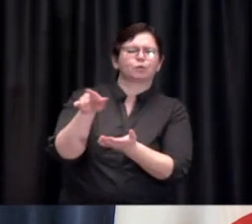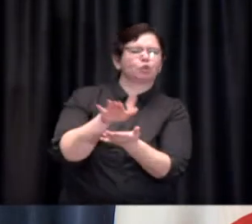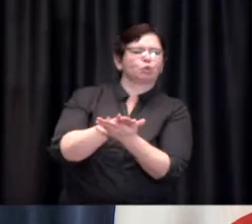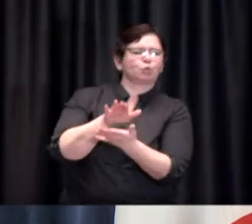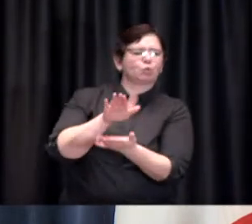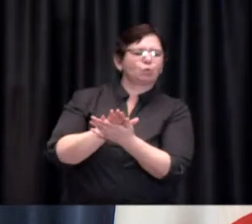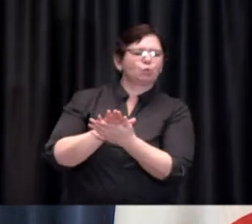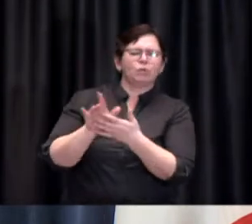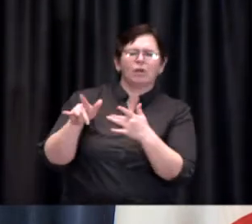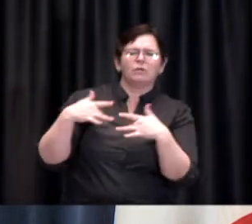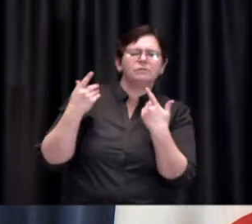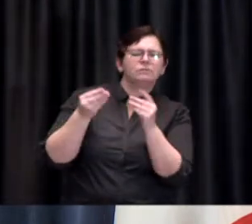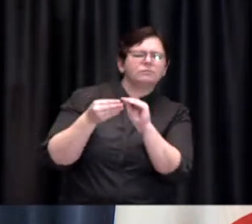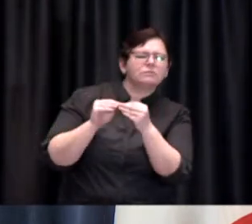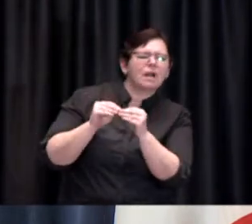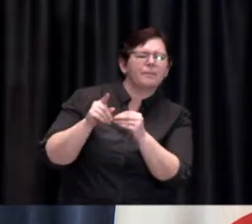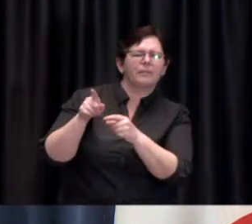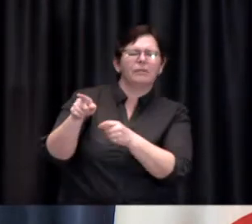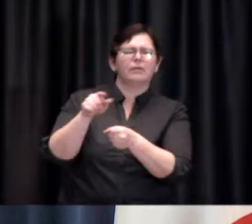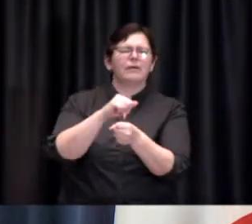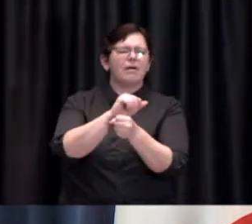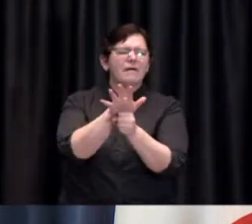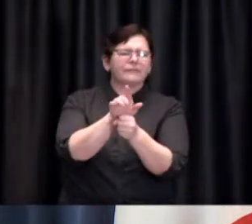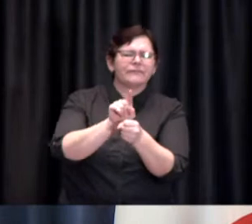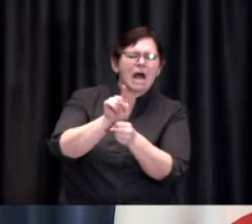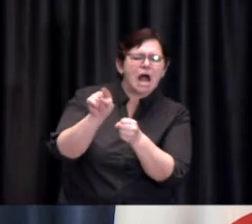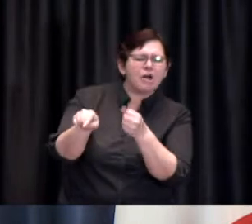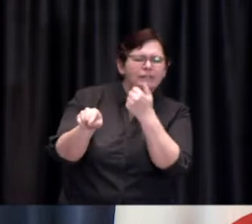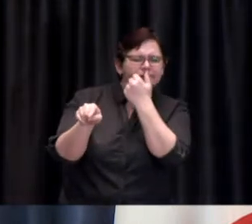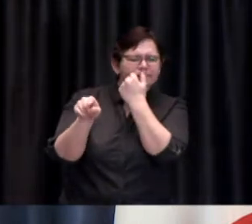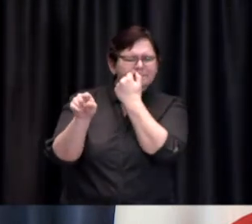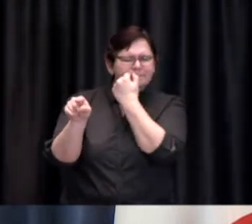variants and whether that whether the return to school